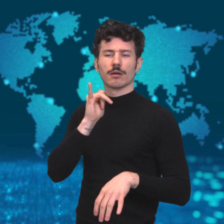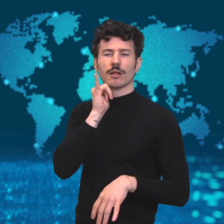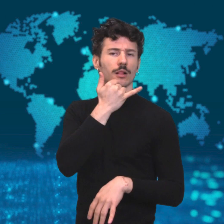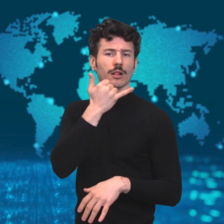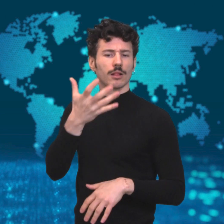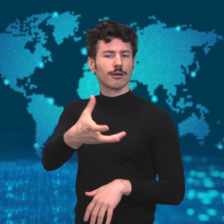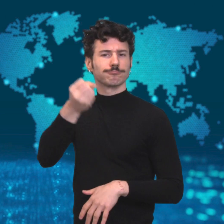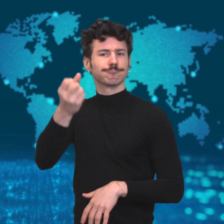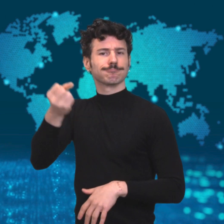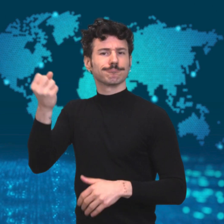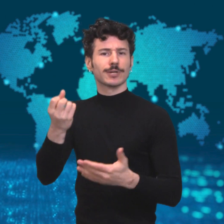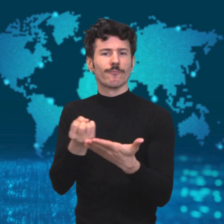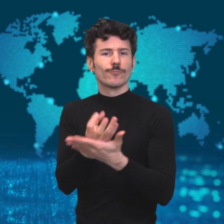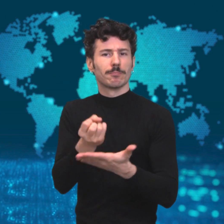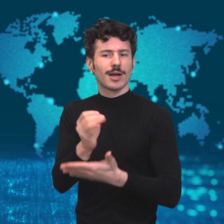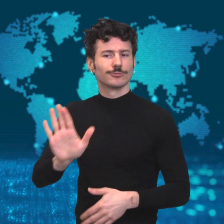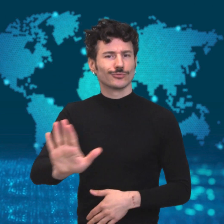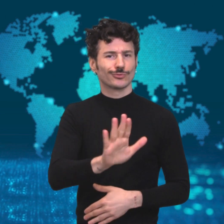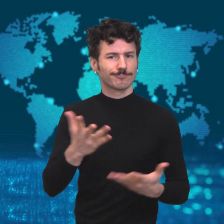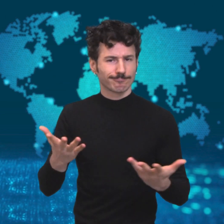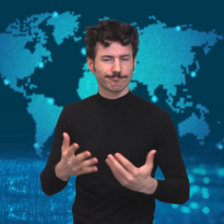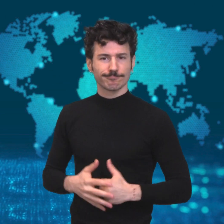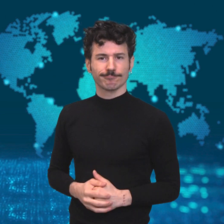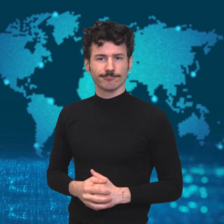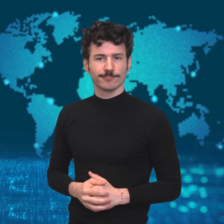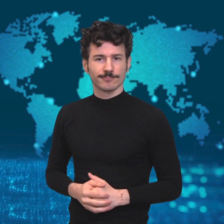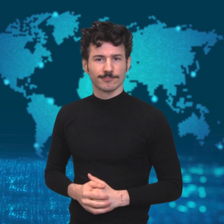of private data by the government.